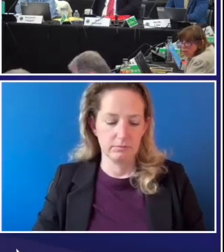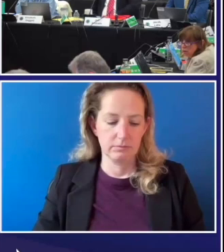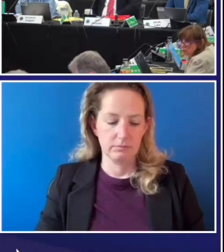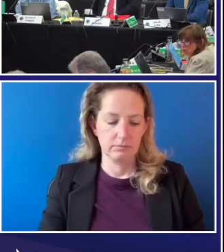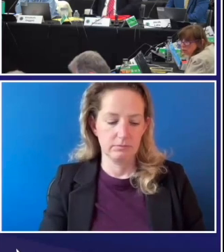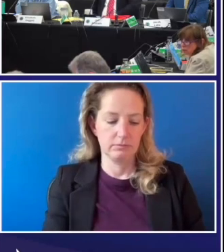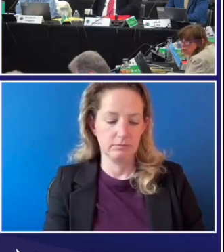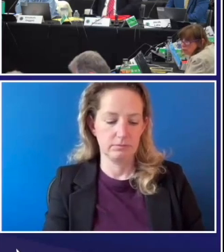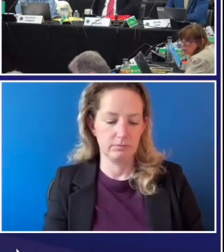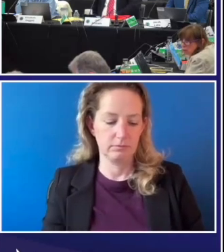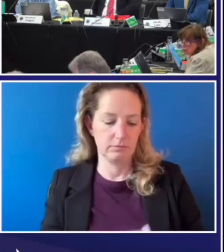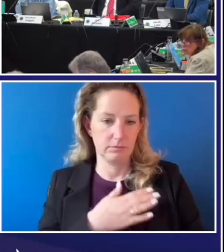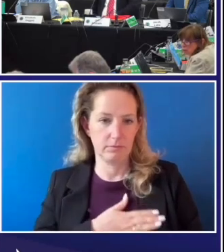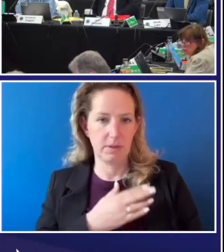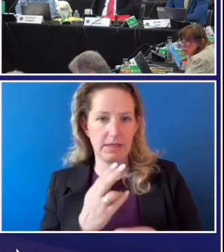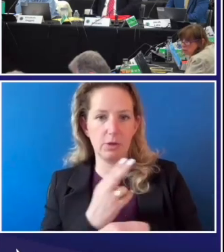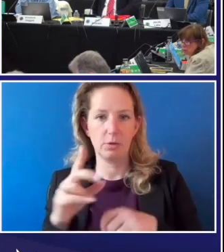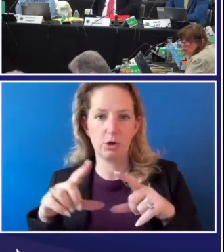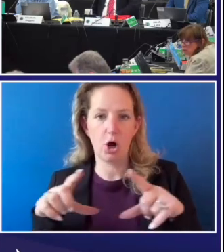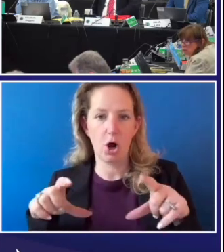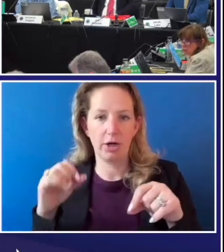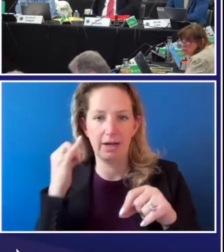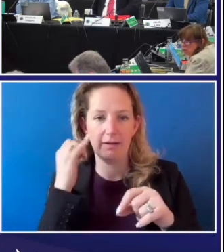Please use your card to indicate if you have a question or comment. Otherwise, we'll move on.